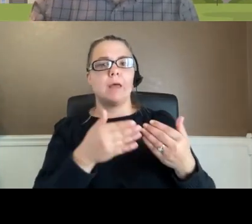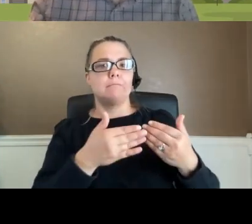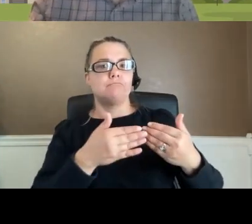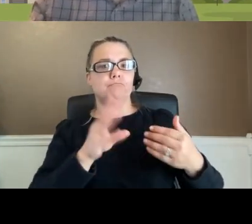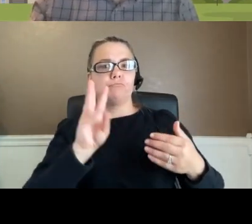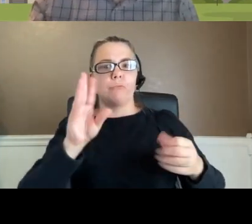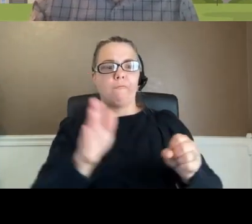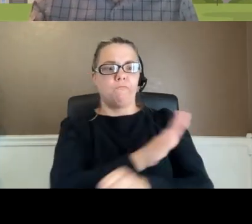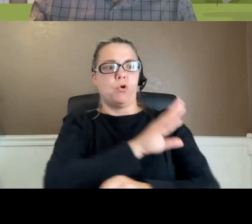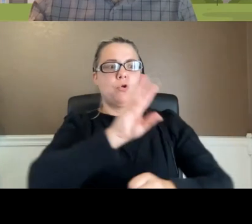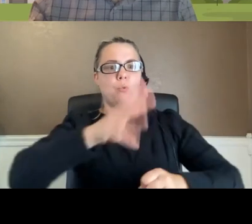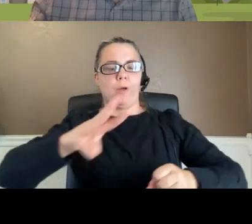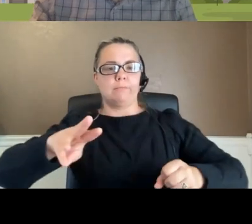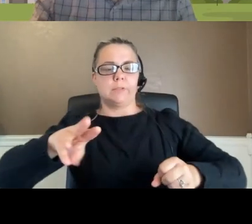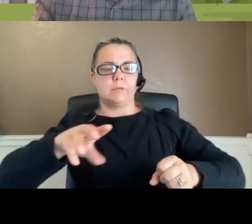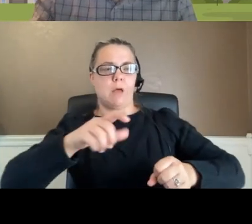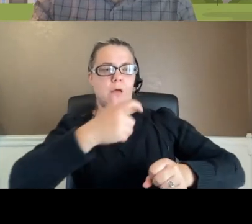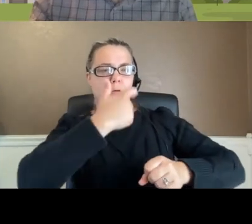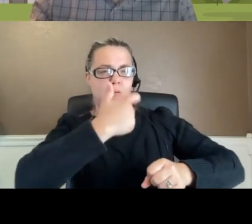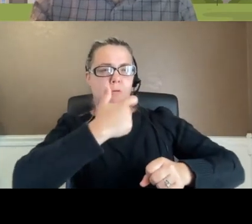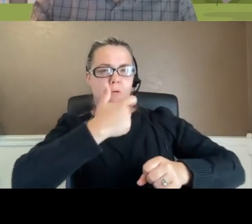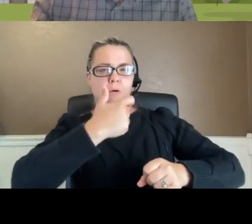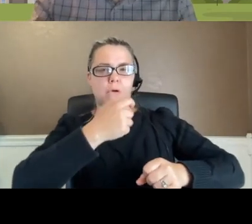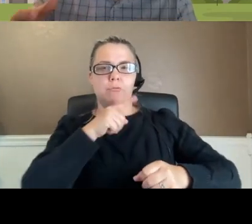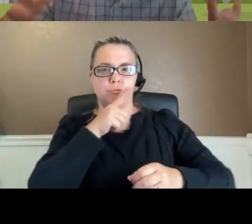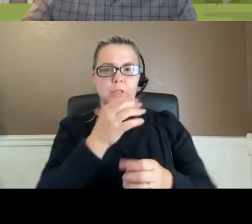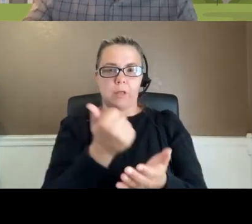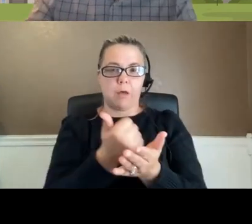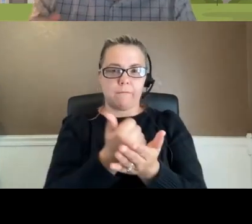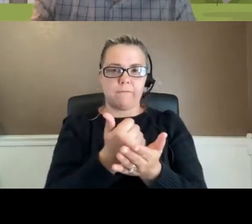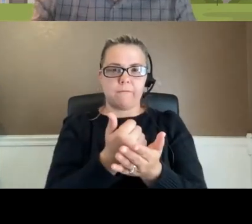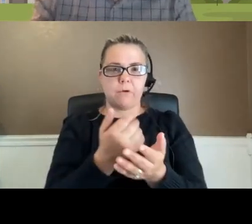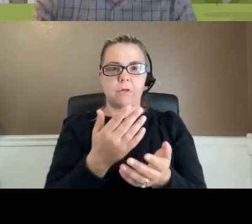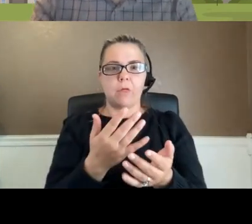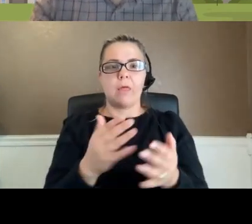really helpful. And below there is maybe a little bit less of a site-wide, but it's still a pretty